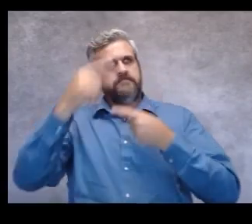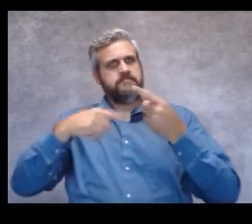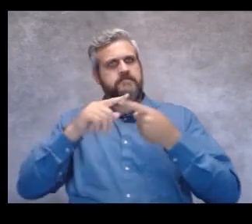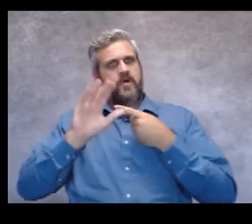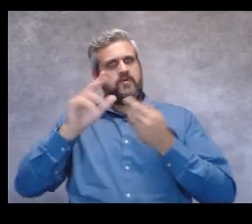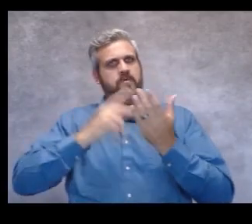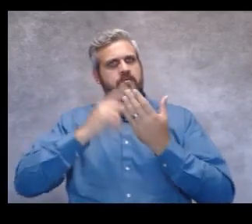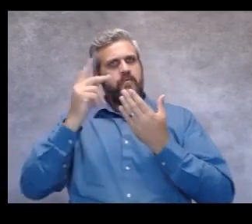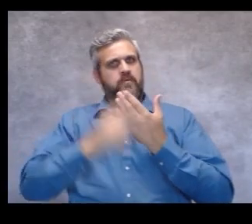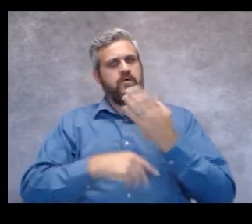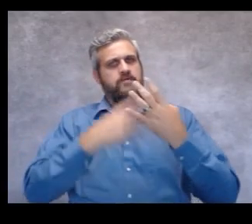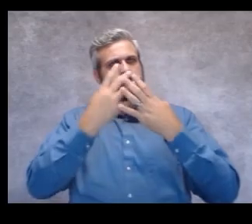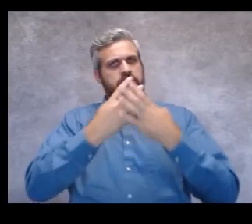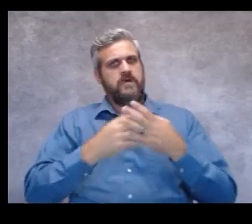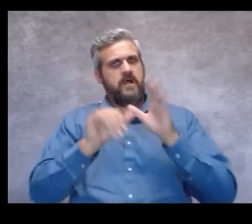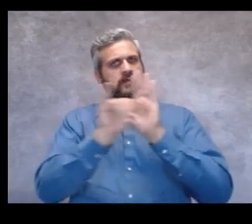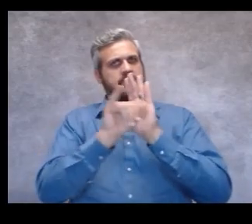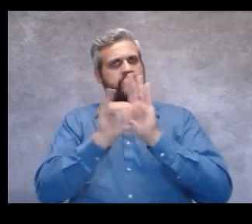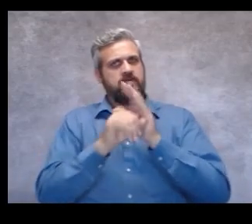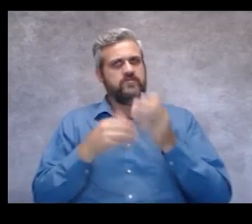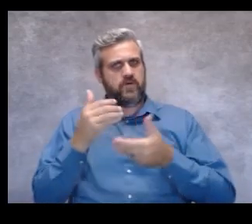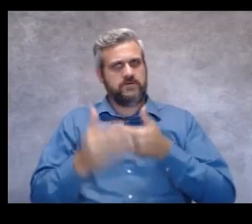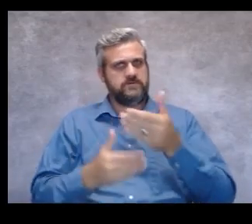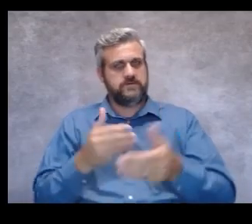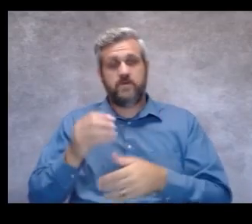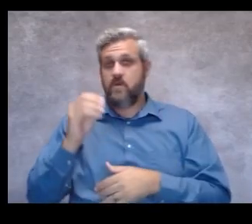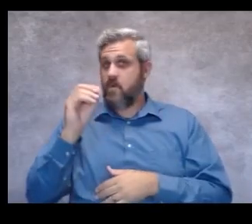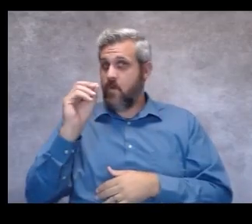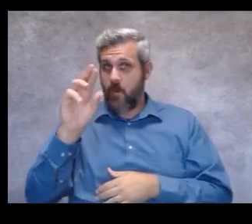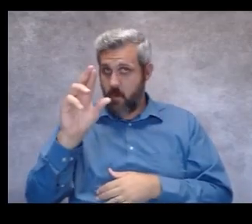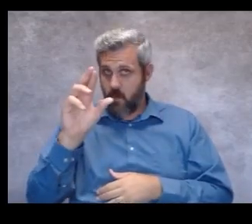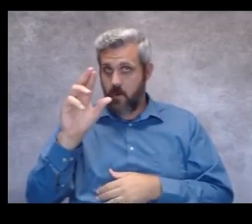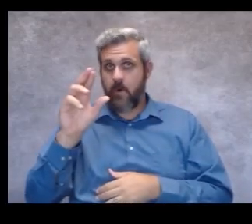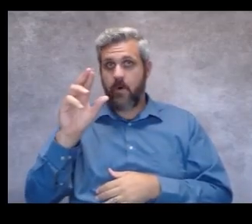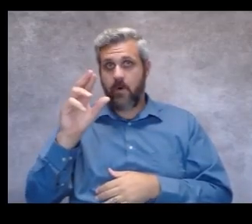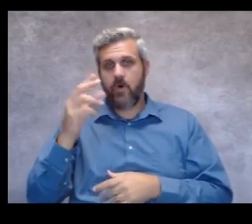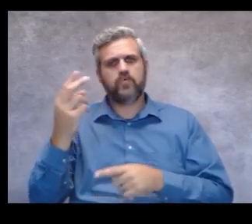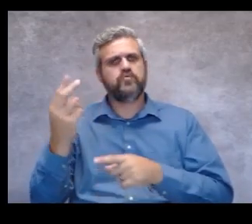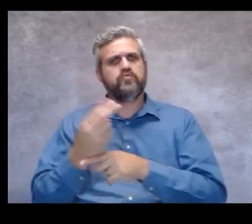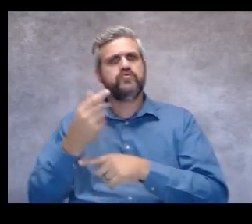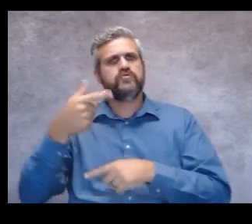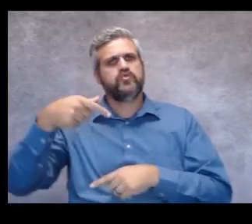program screening and identification processes or generate the QA gifted and